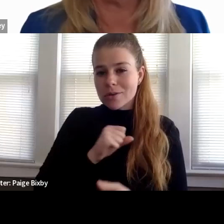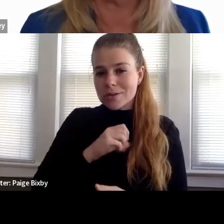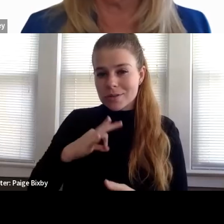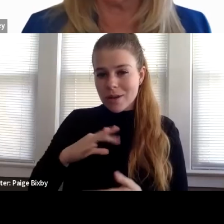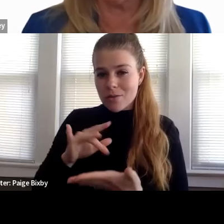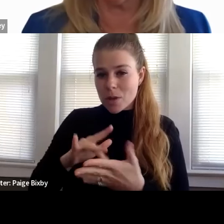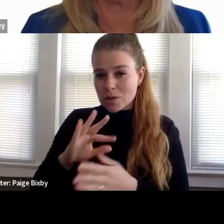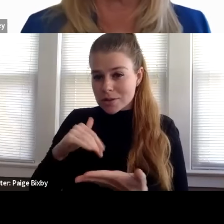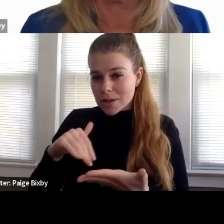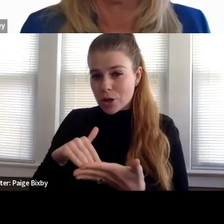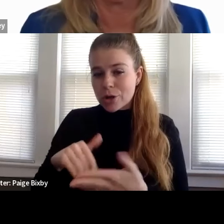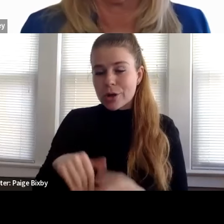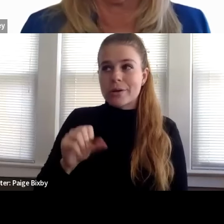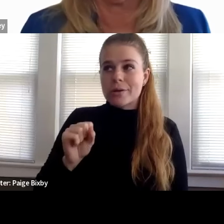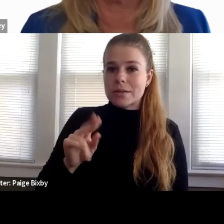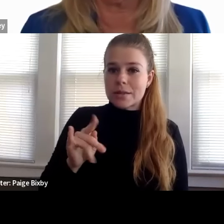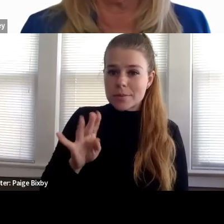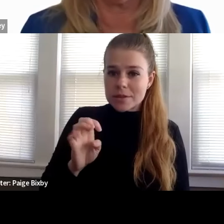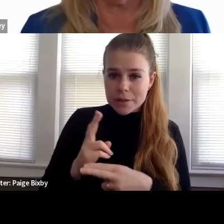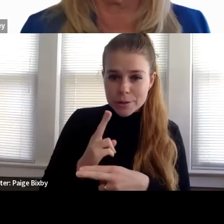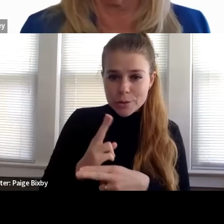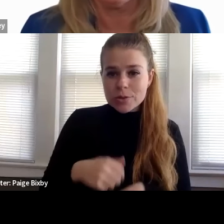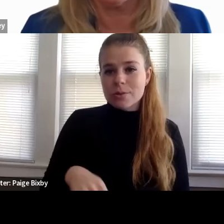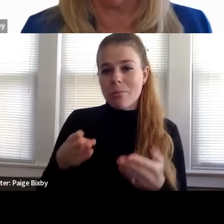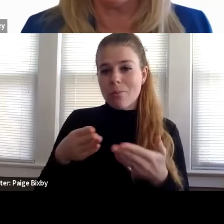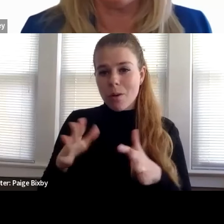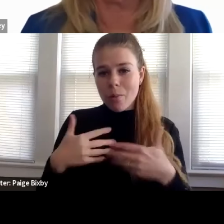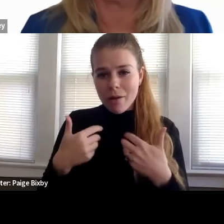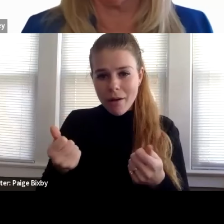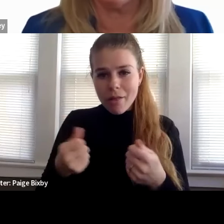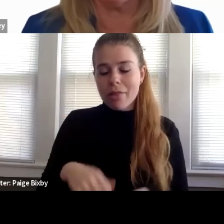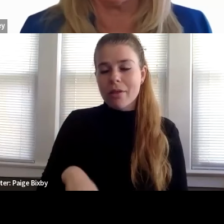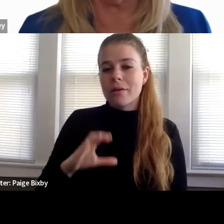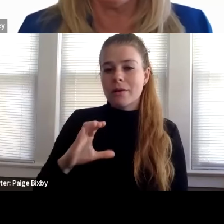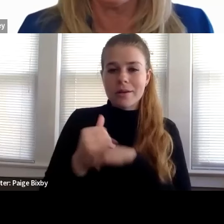substance use, public health, county council, all of us.